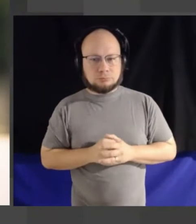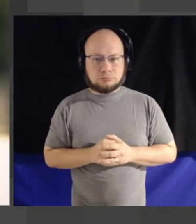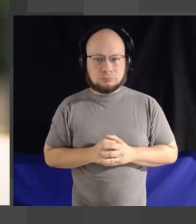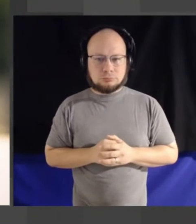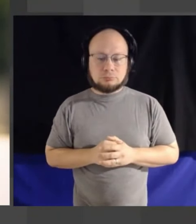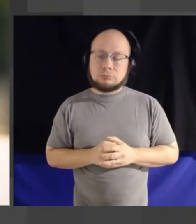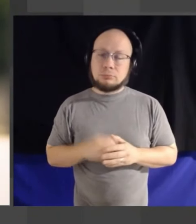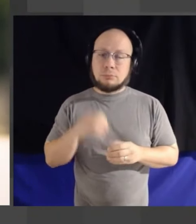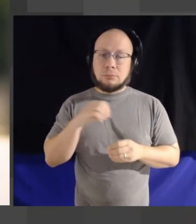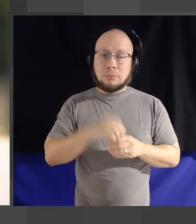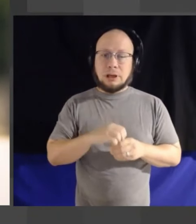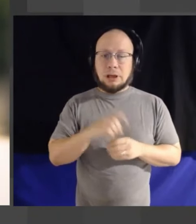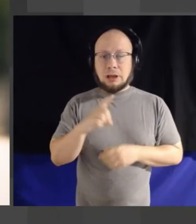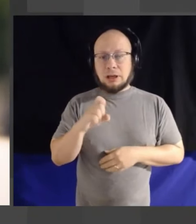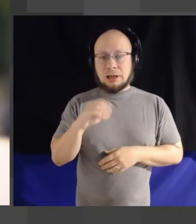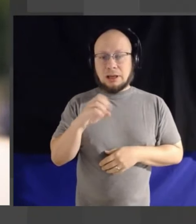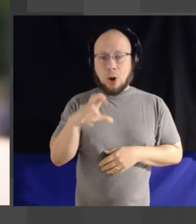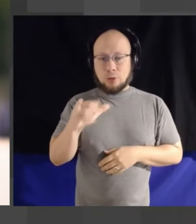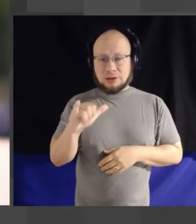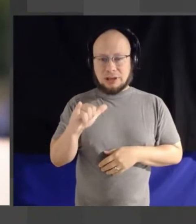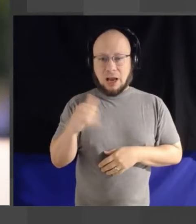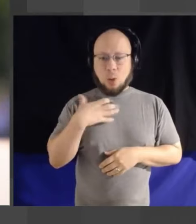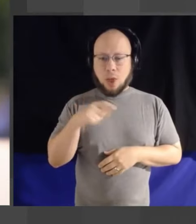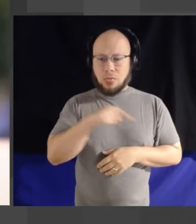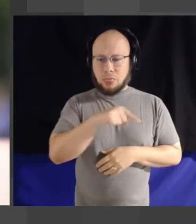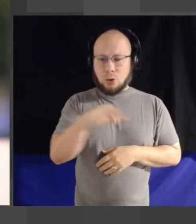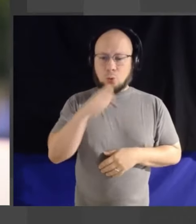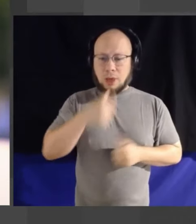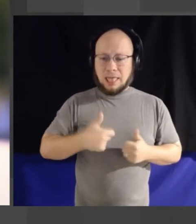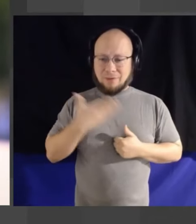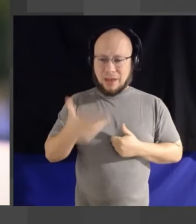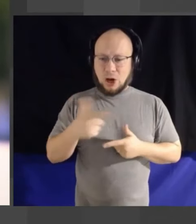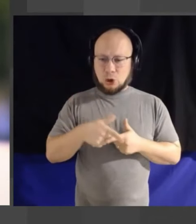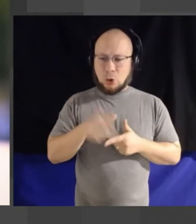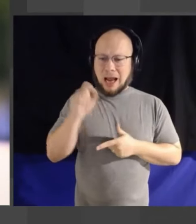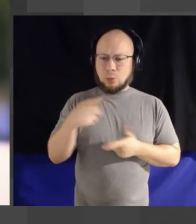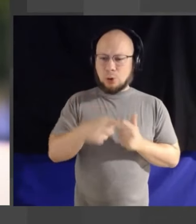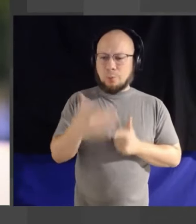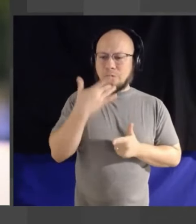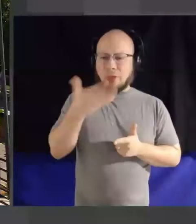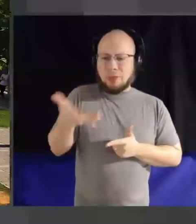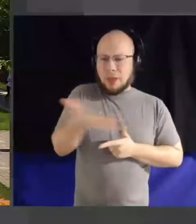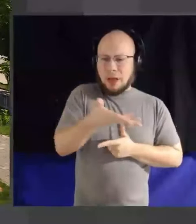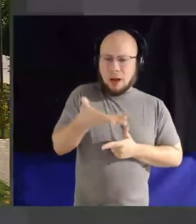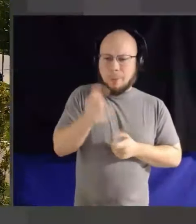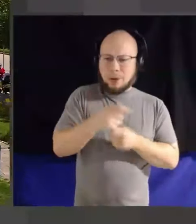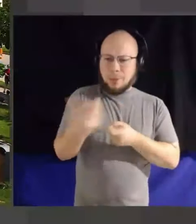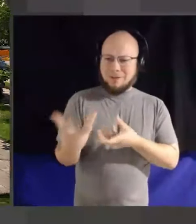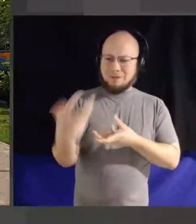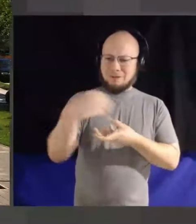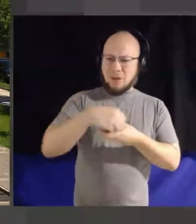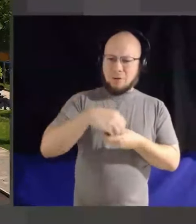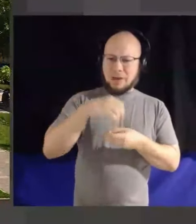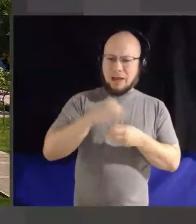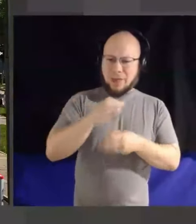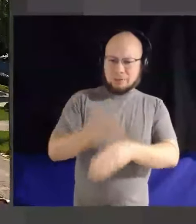IN A DEMOCRACY YOU WANT THE PEOPLE WHO LIVE IN THAT COMMUNITY TO BE ASKED ABOUT WHAT IS GOING TO HAPPEN IN THAT